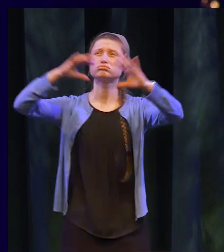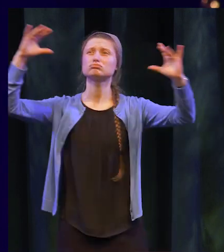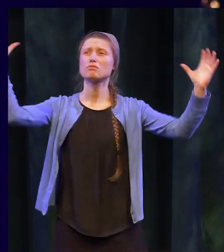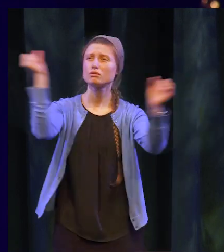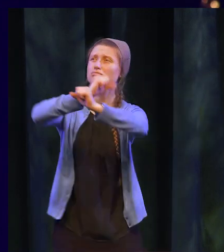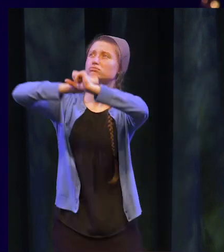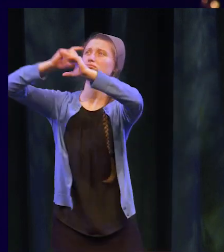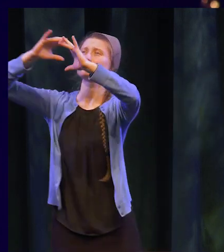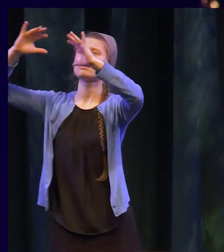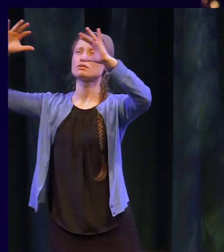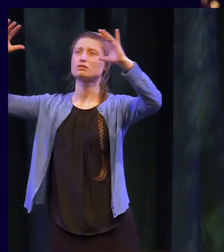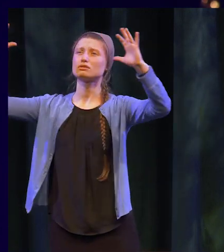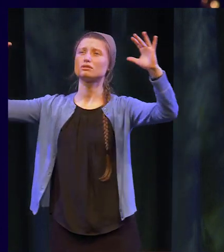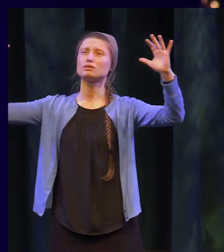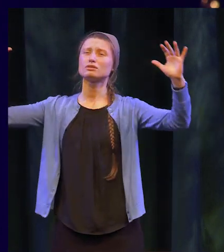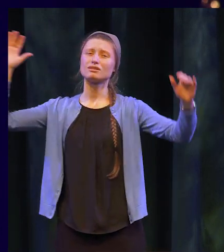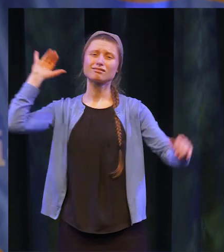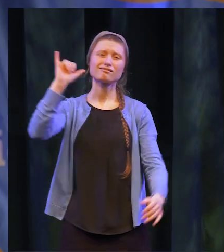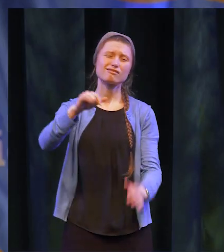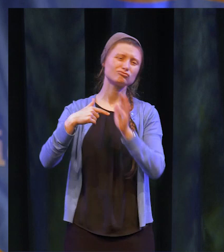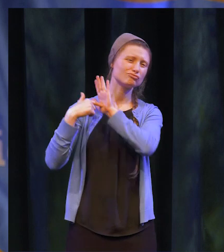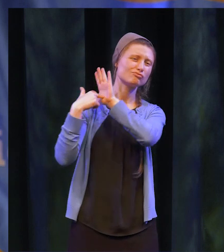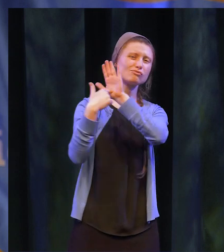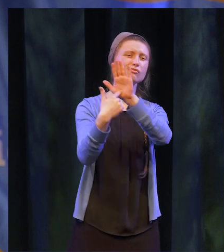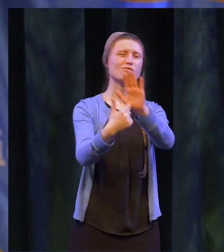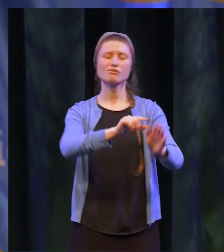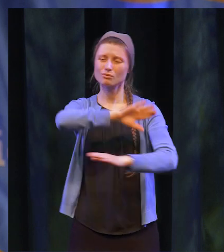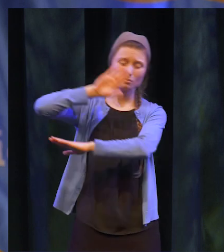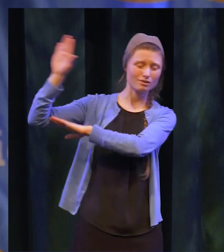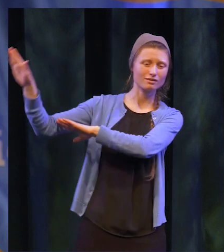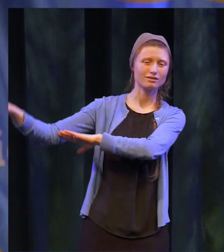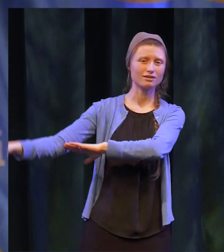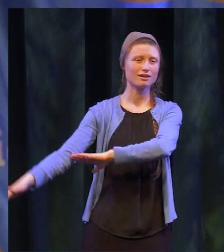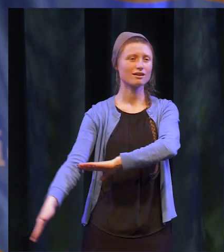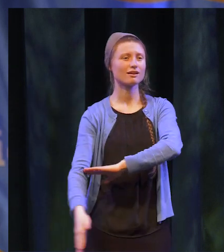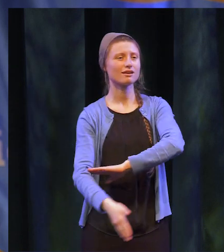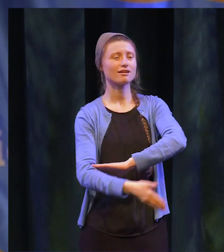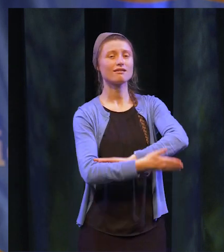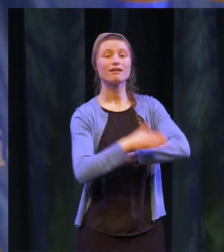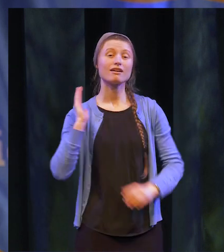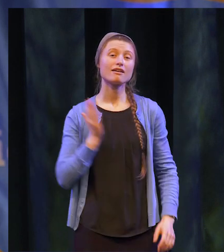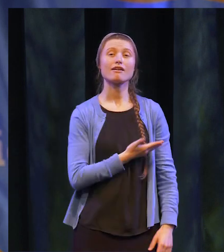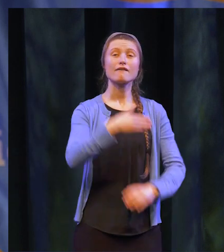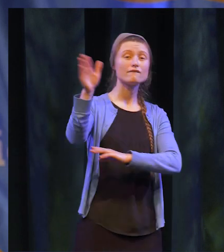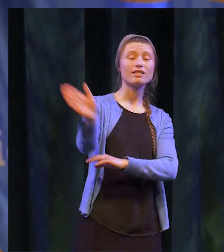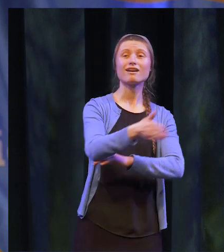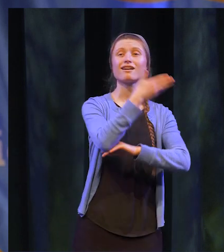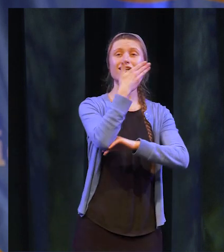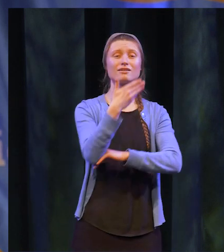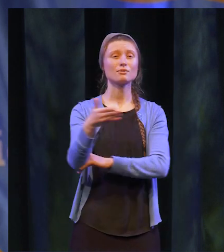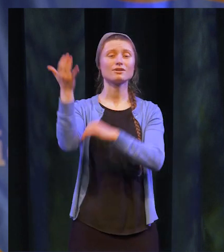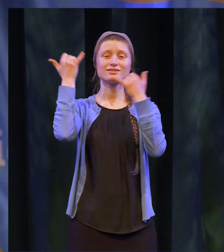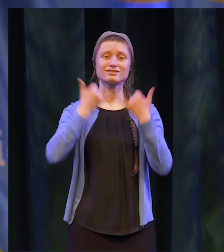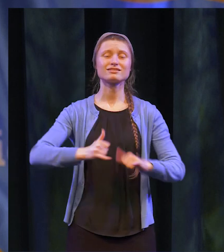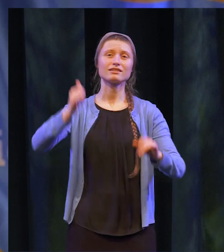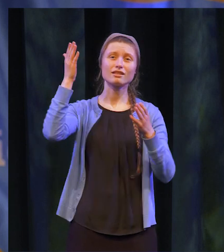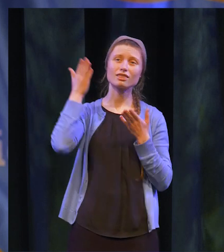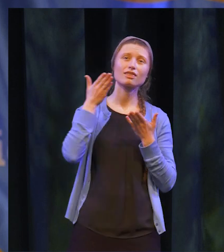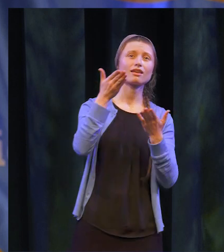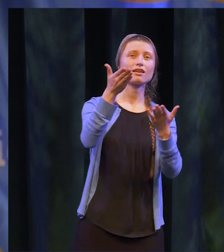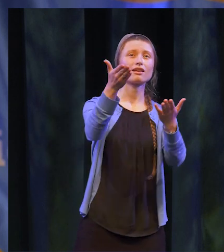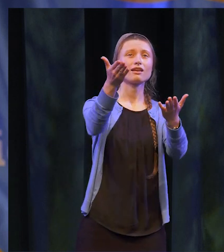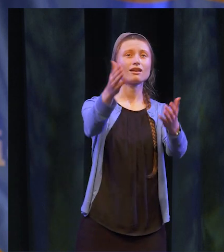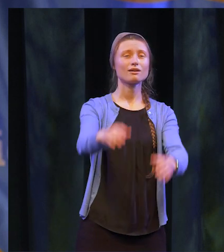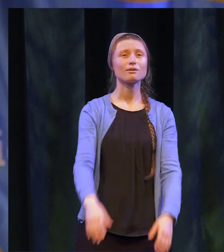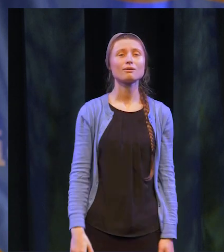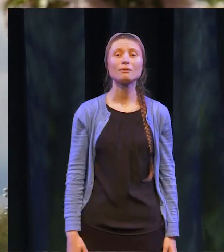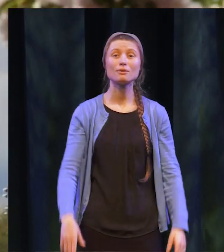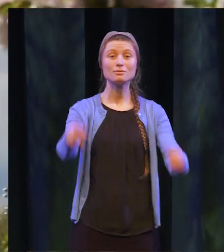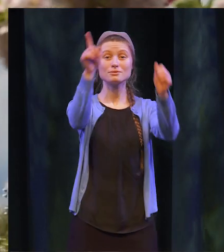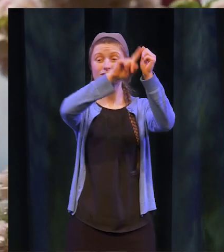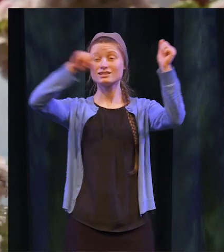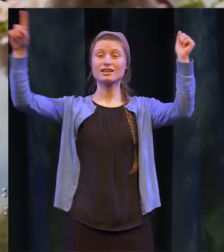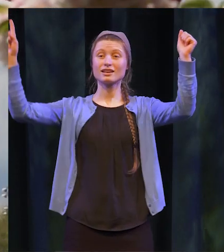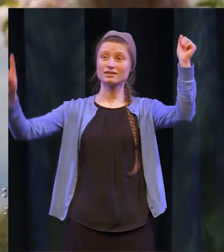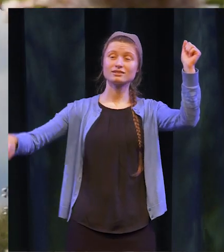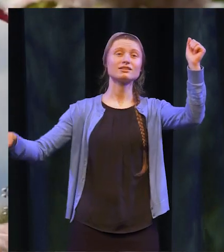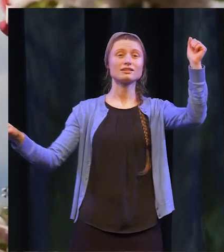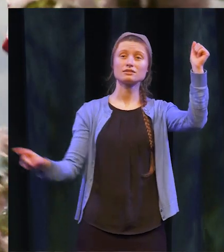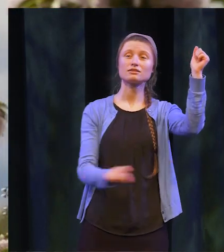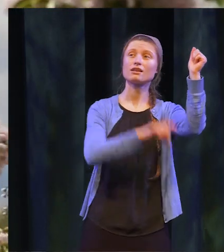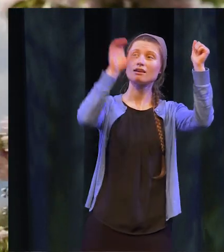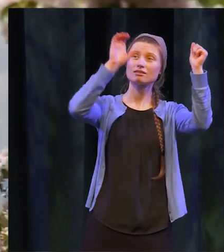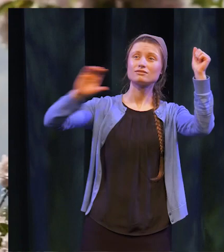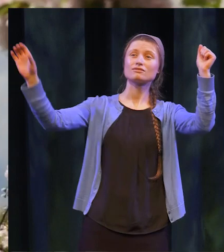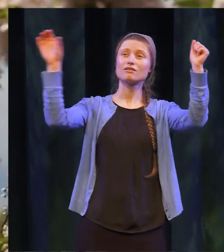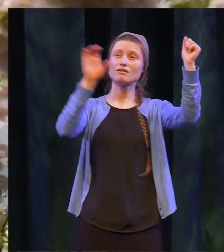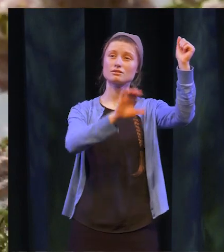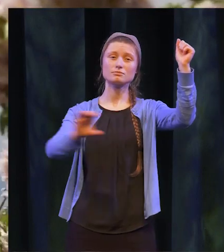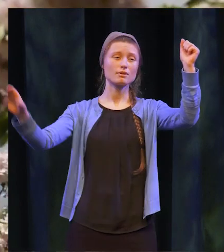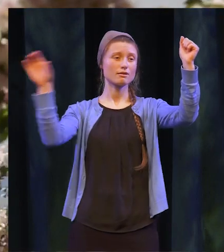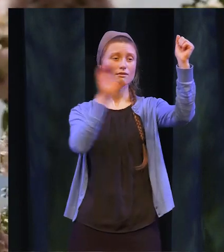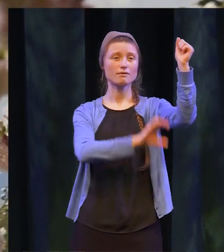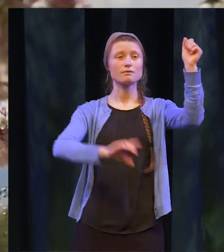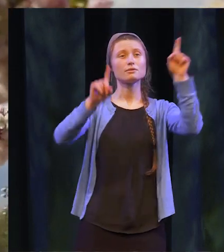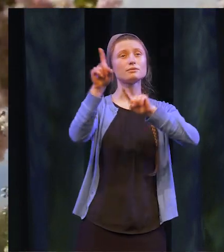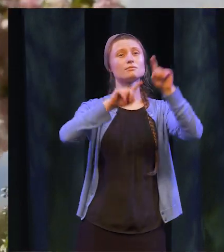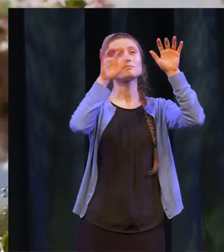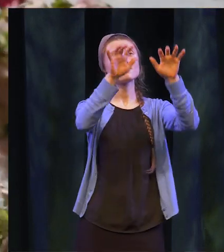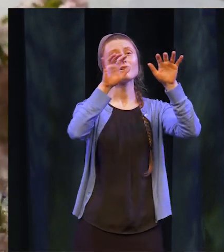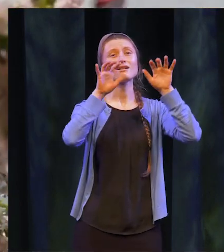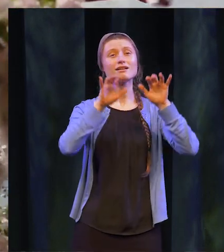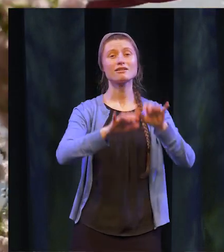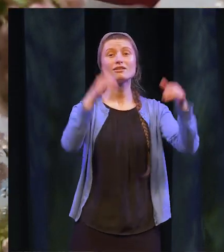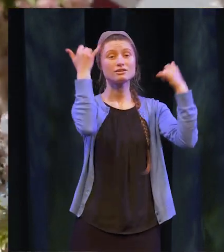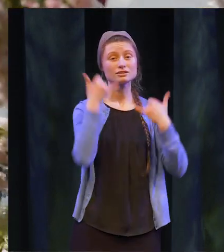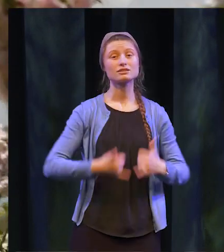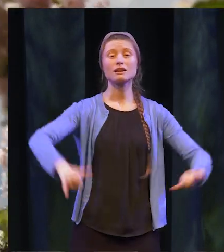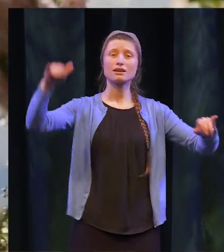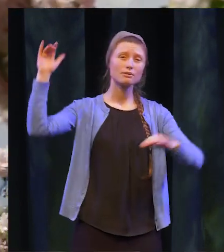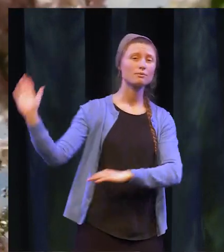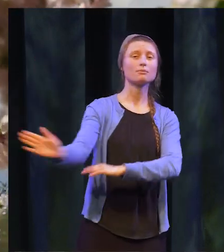that star‐spangled banner yet wave O'er the land of the free